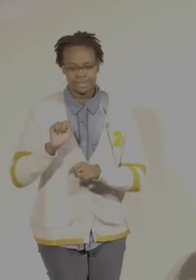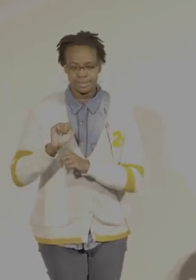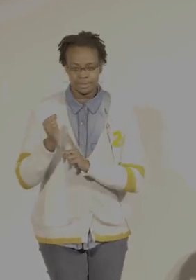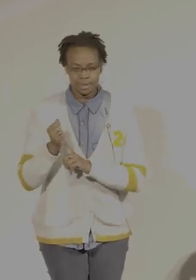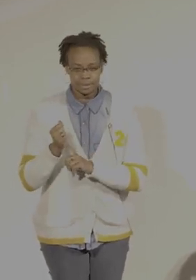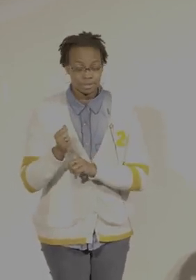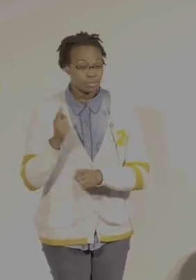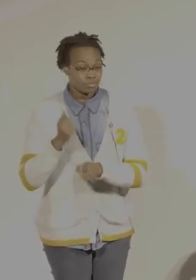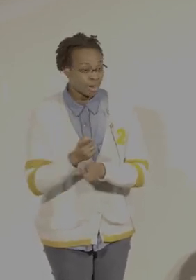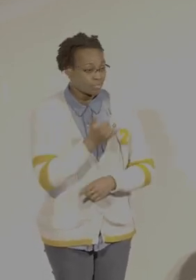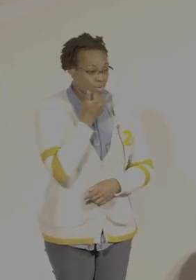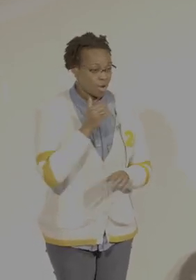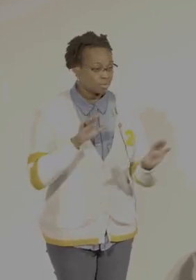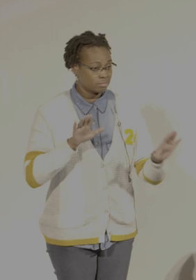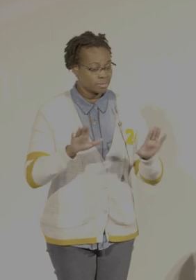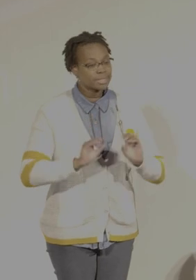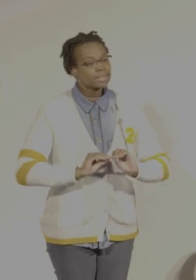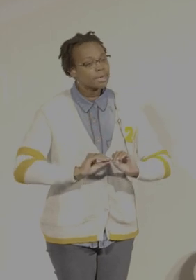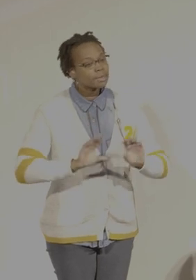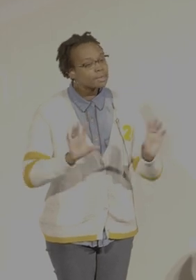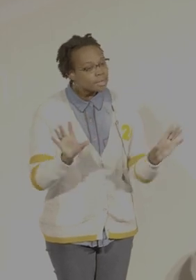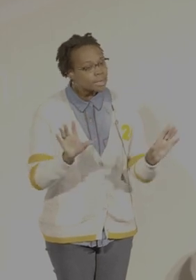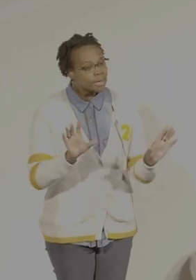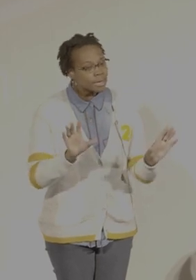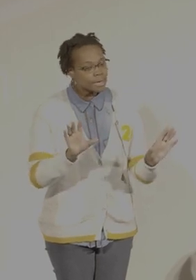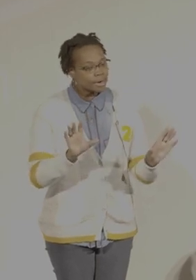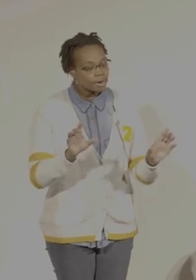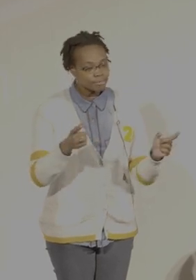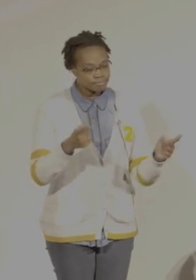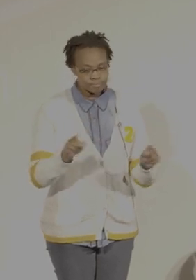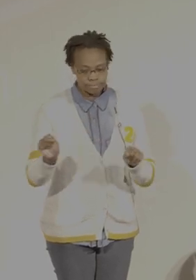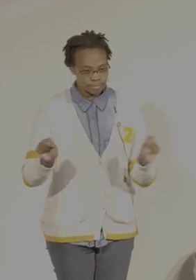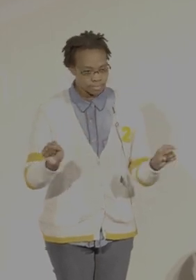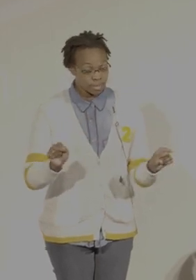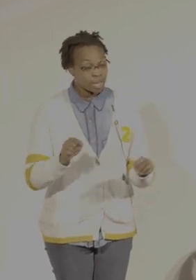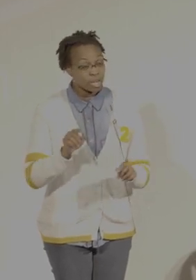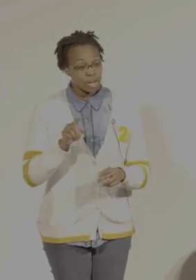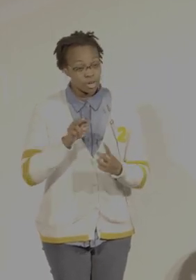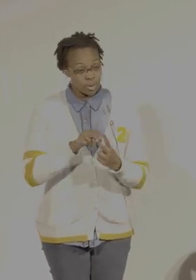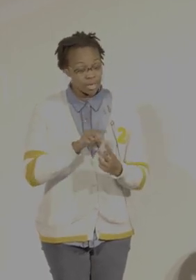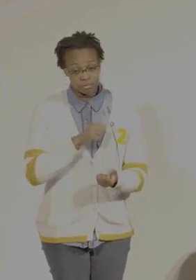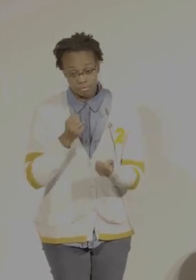is right and wrong. There is a clear morality at play here. You are either on the side of democracy